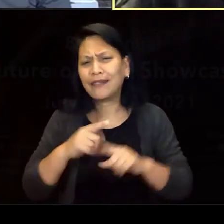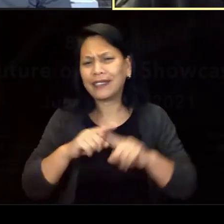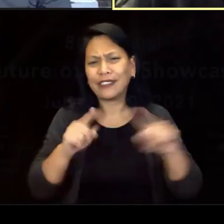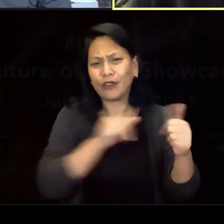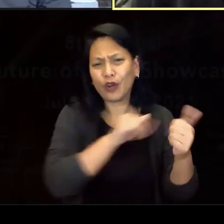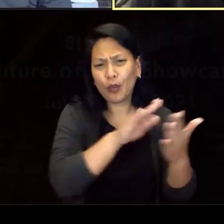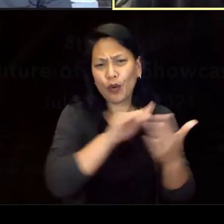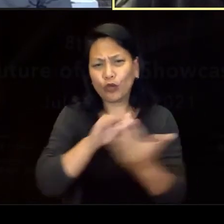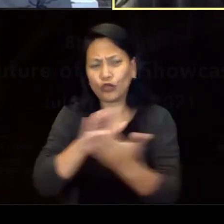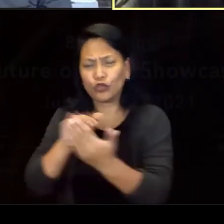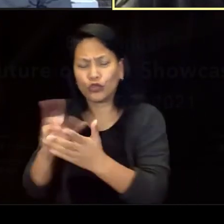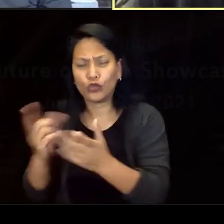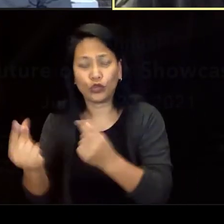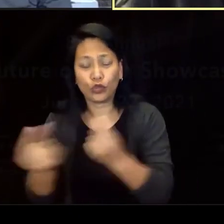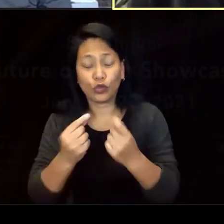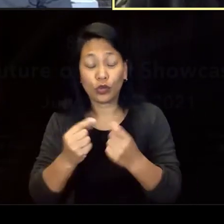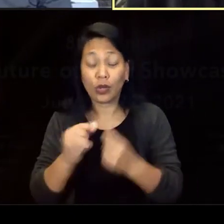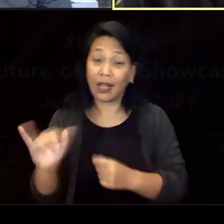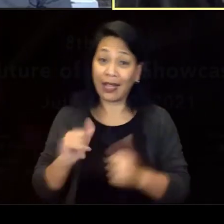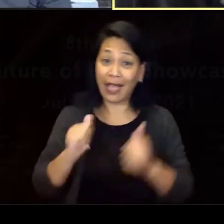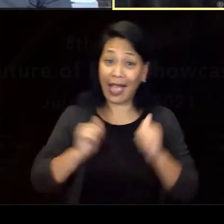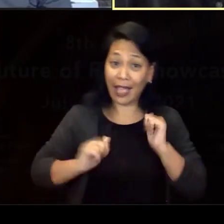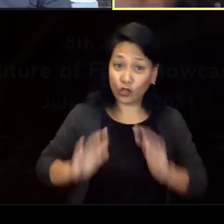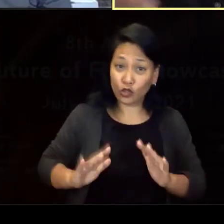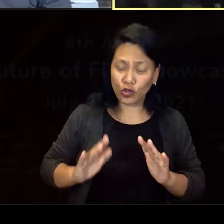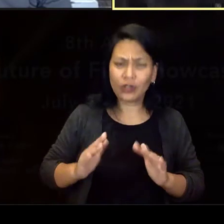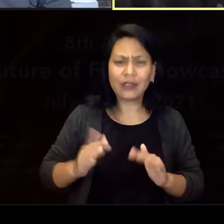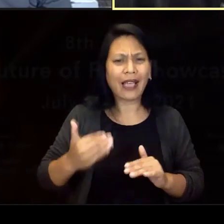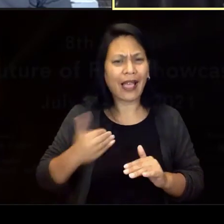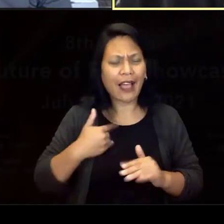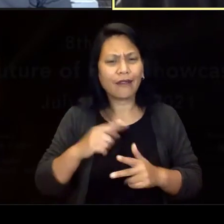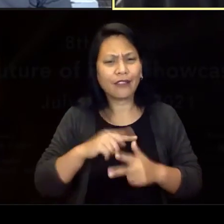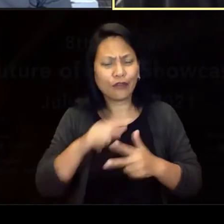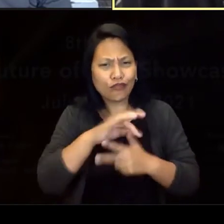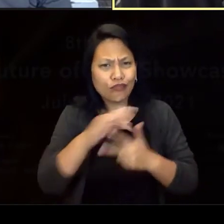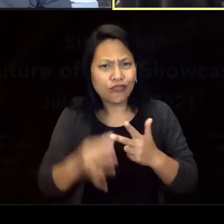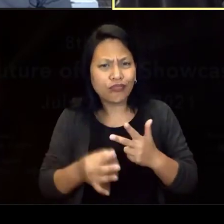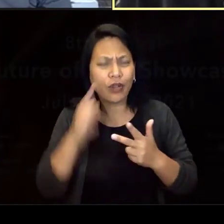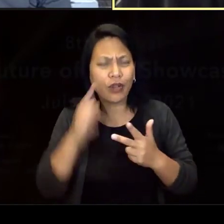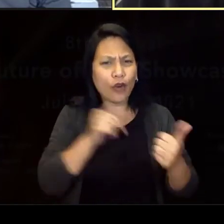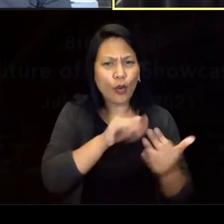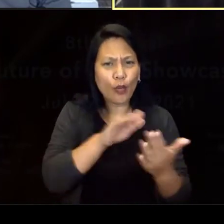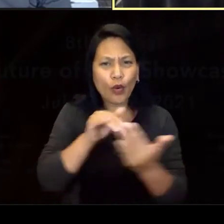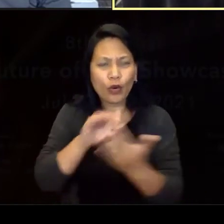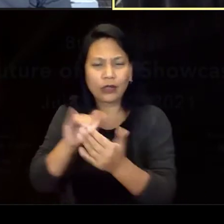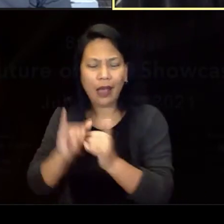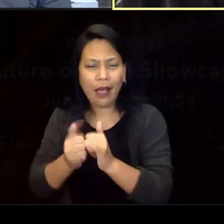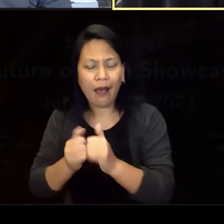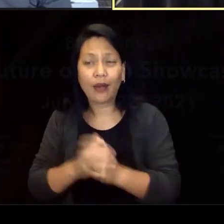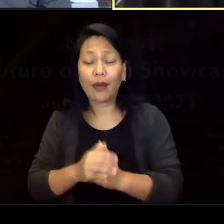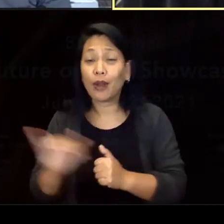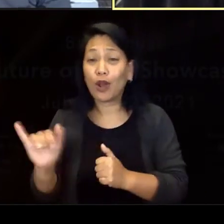And as an actor, we use different tactics and I feel like in the industry, I also use different tactics